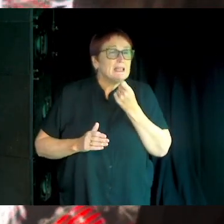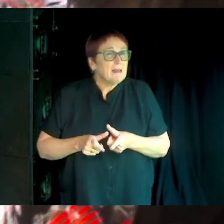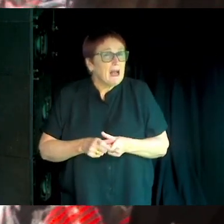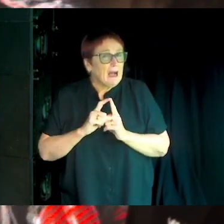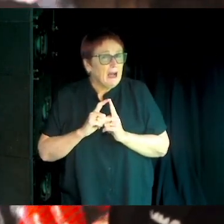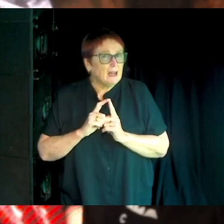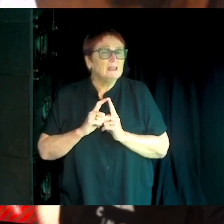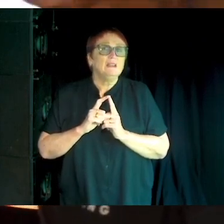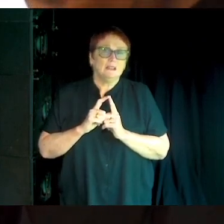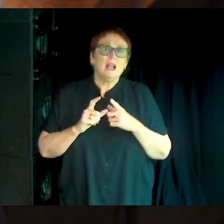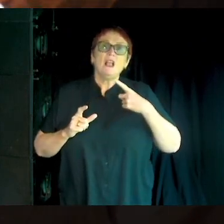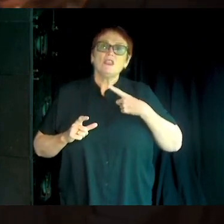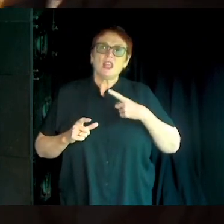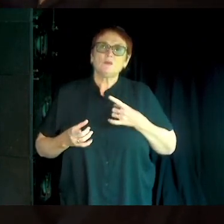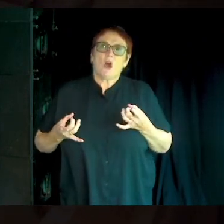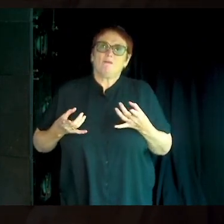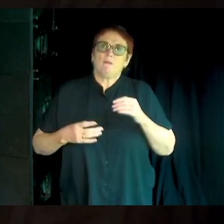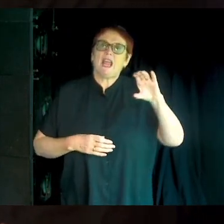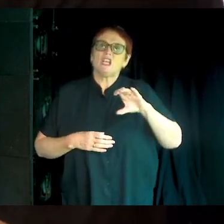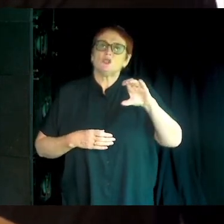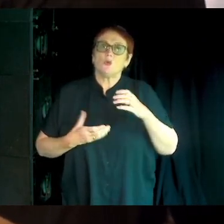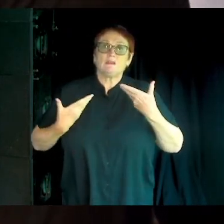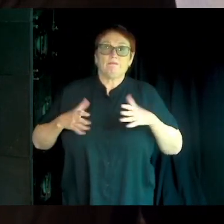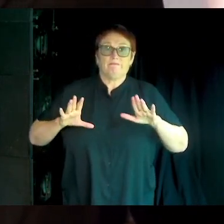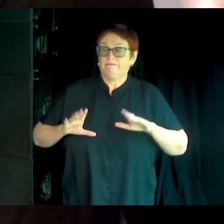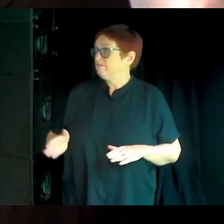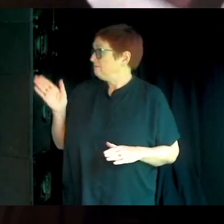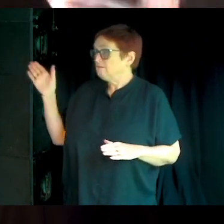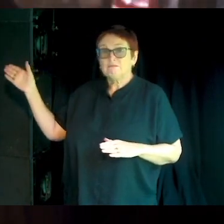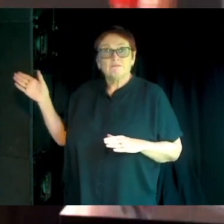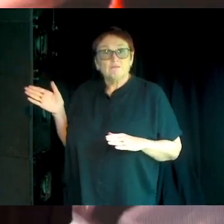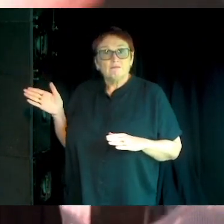so that is why I prepared some of the sauce jars over here and I use the um I'm actually encourage